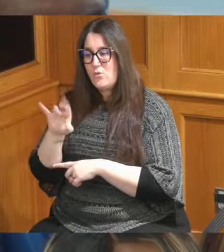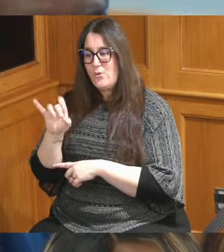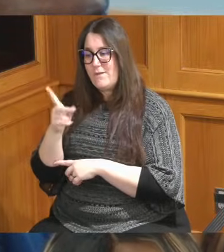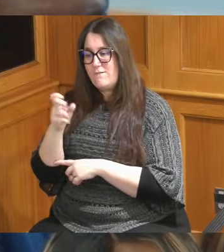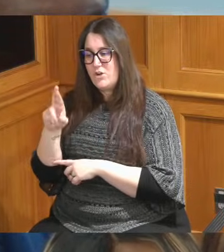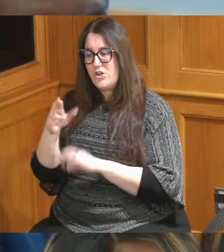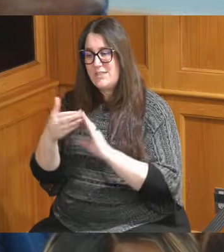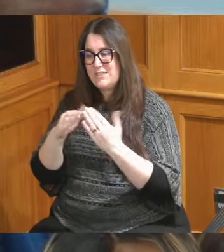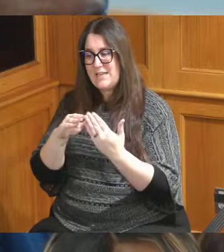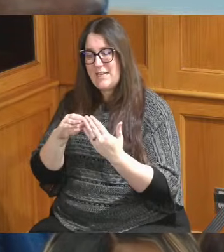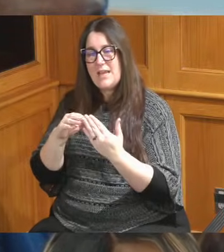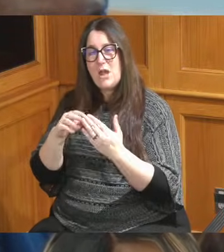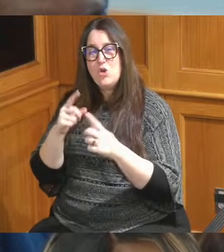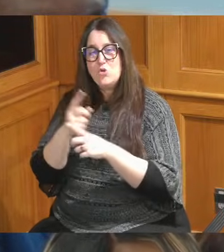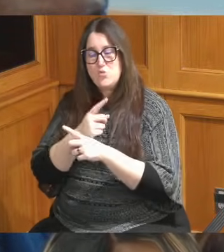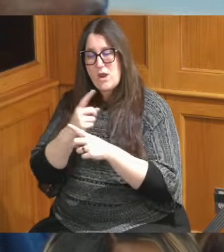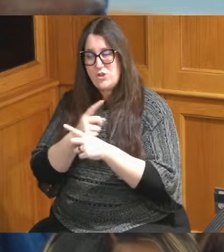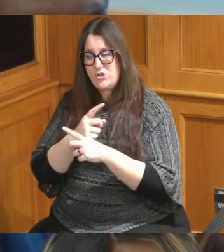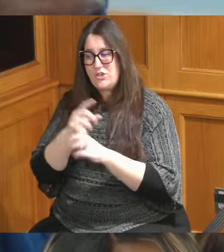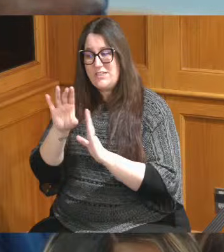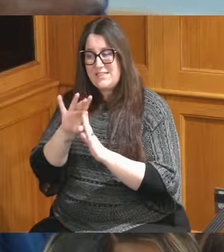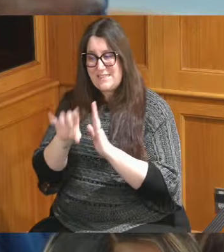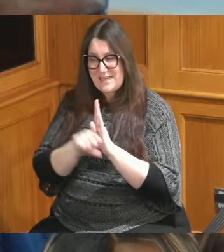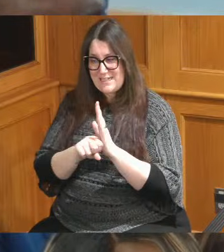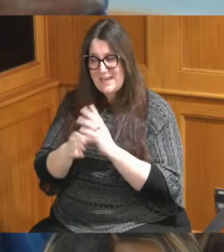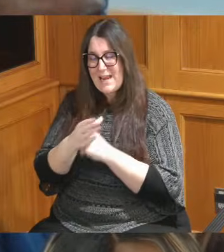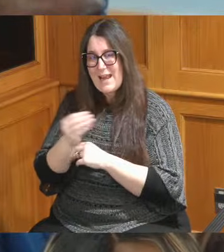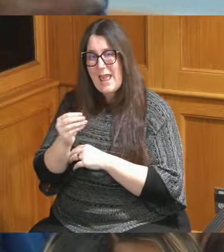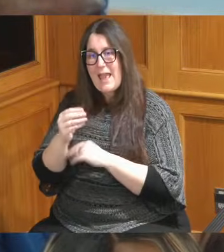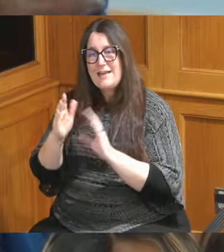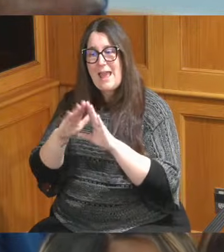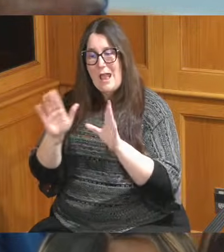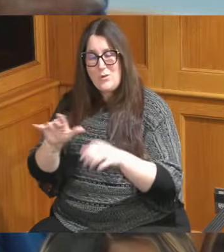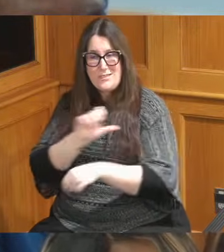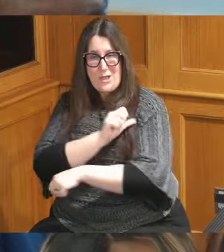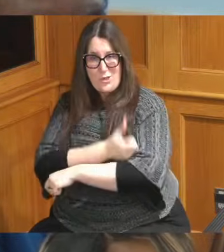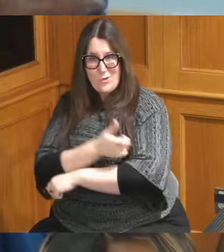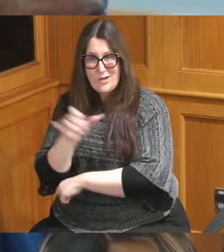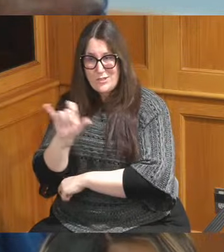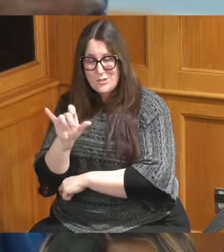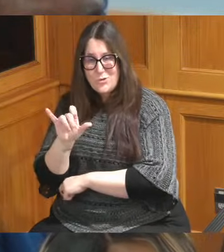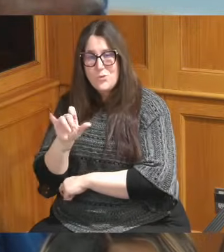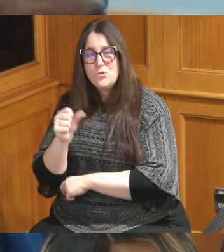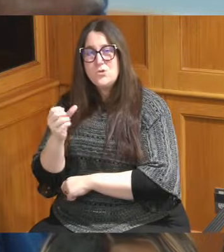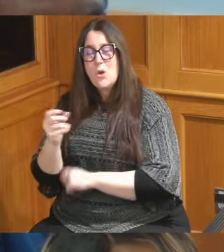Cincinnati State, and Cincinnati Metropolitan Housing Authority to give returning citizens